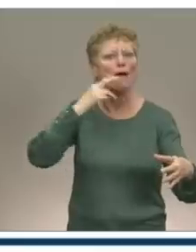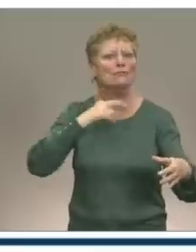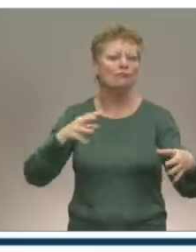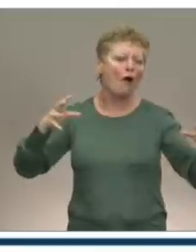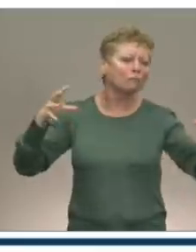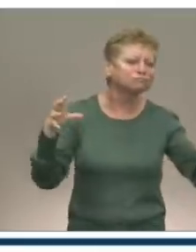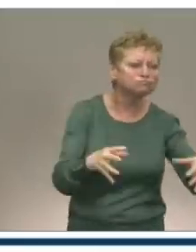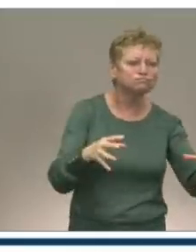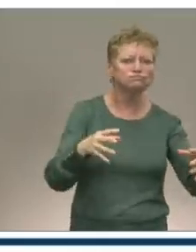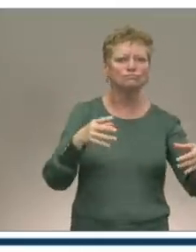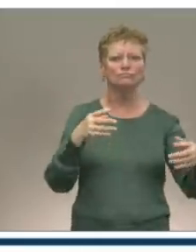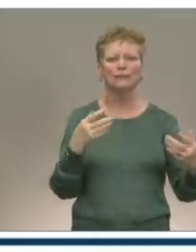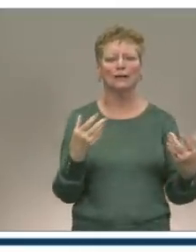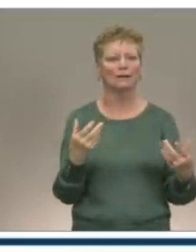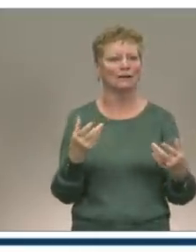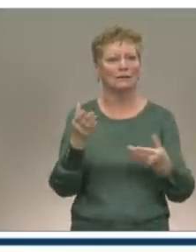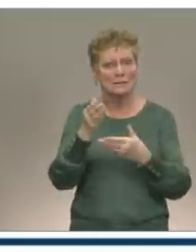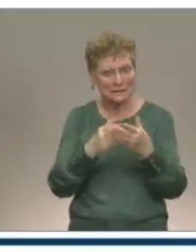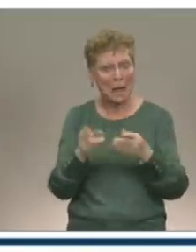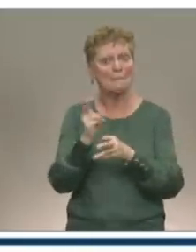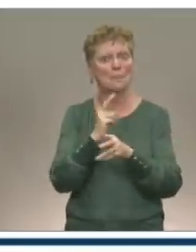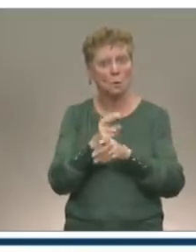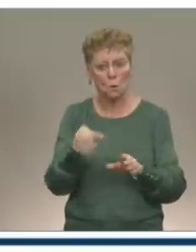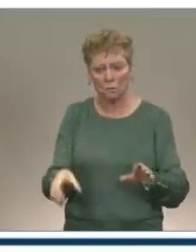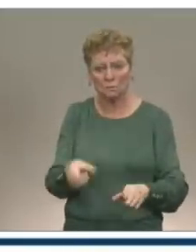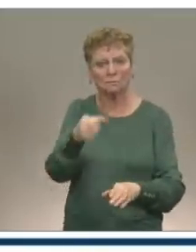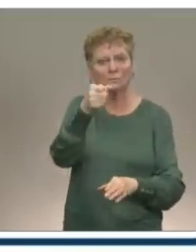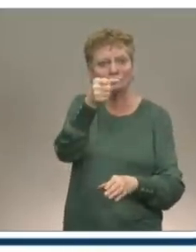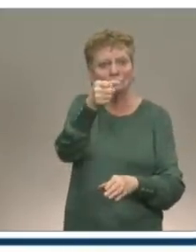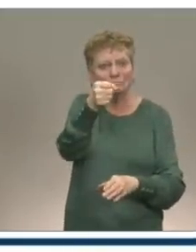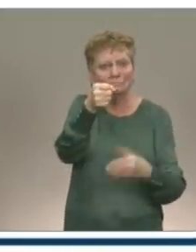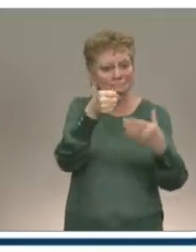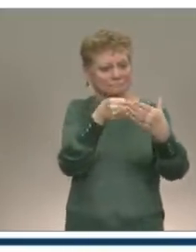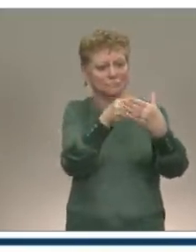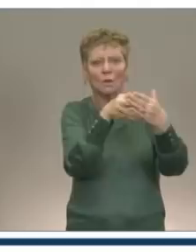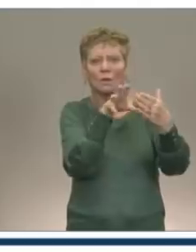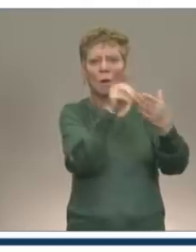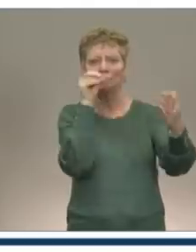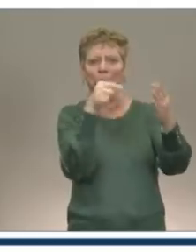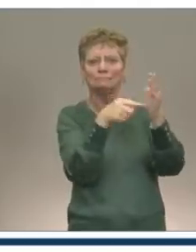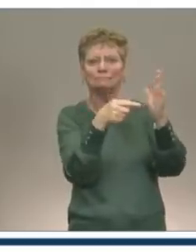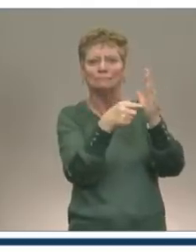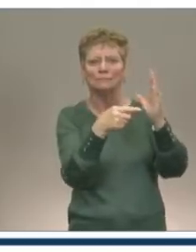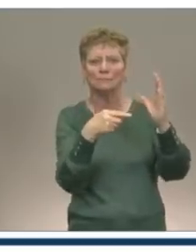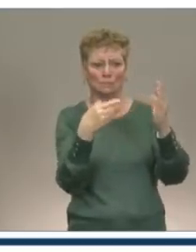uh some are using it but many aren't so we're going to make it uh support them and and it's